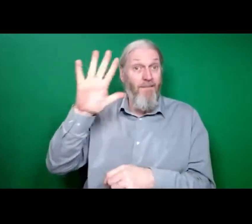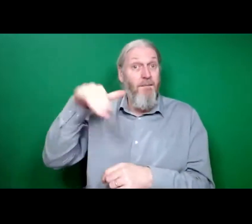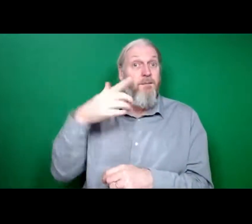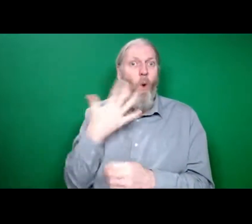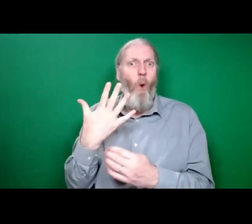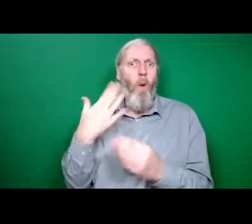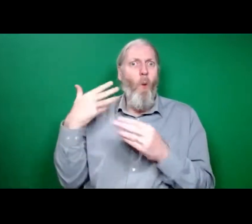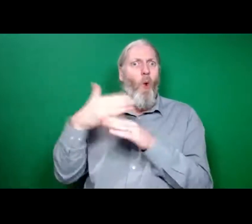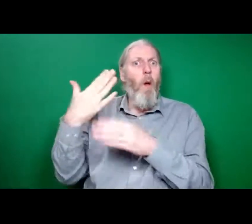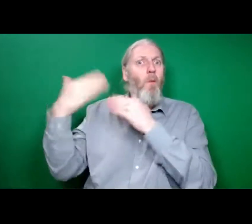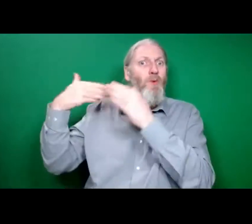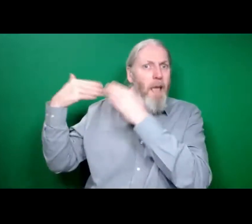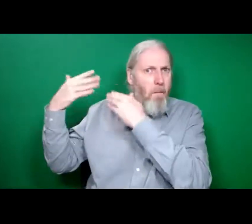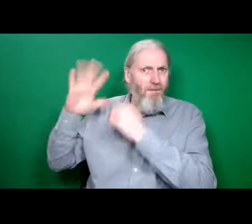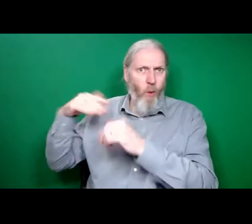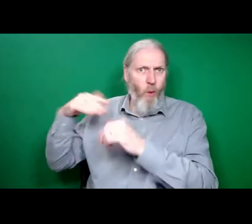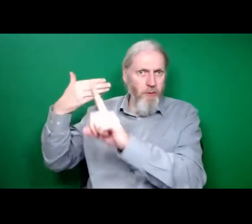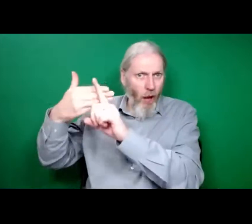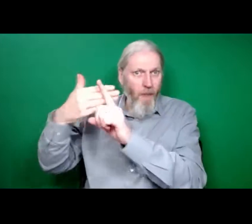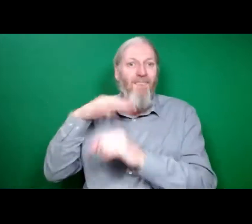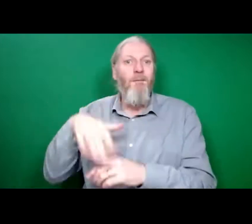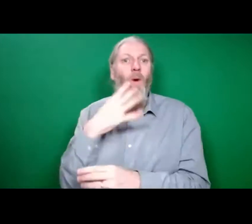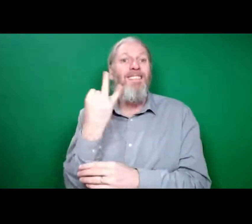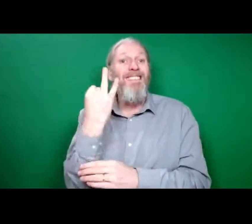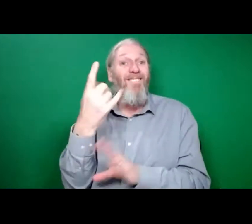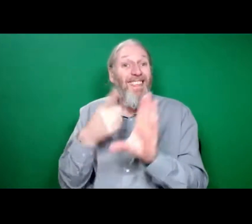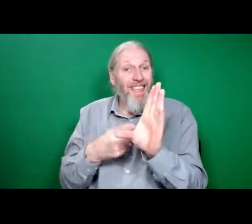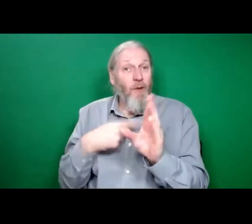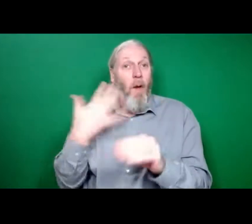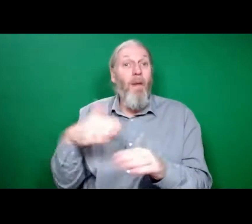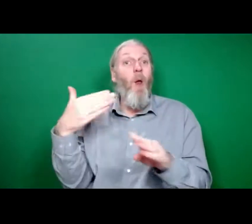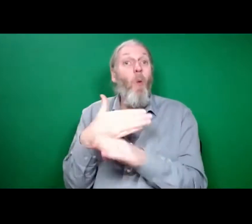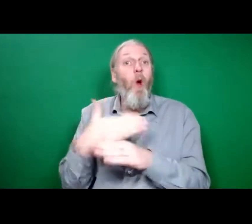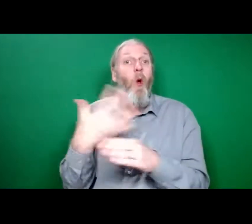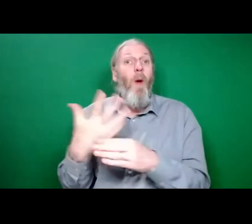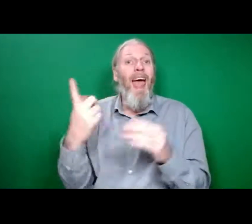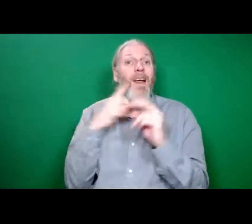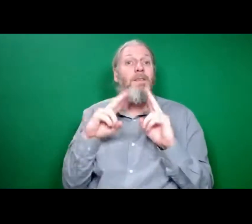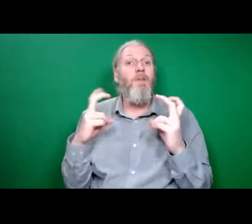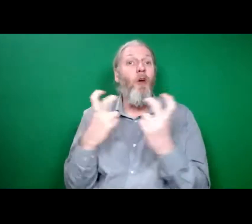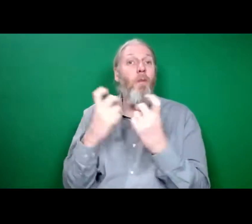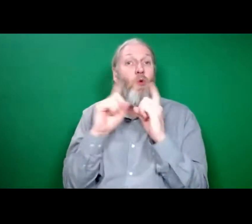Without further ado do let me hand you over to Hazel. Thank you very much, Hazel. Thank you, Sarah.